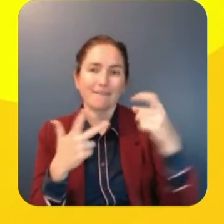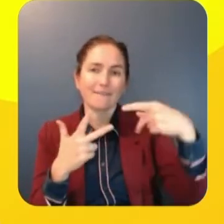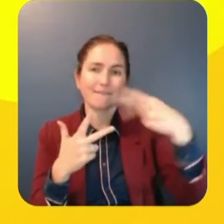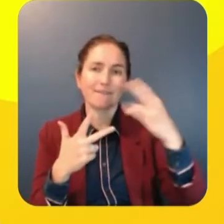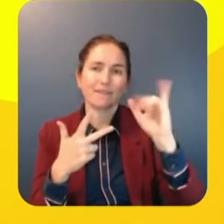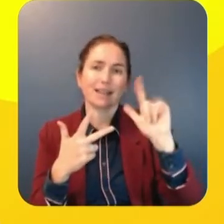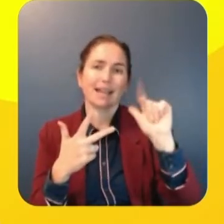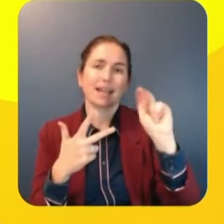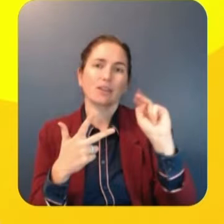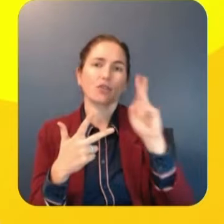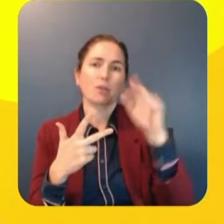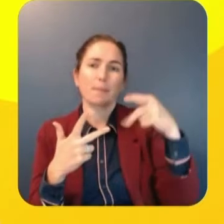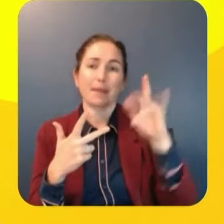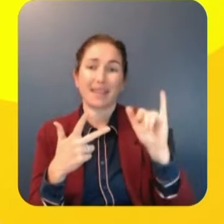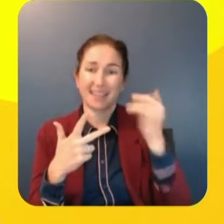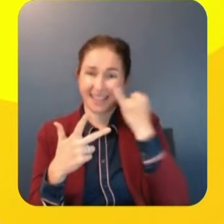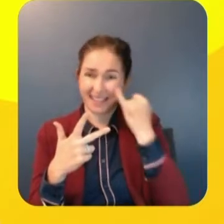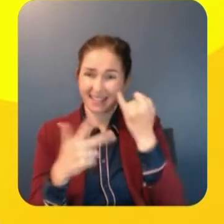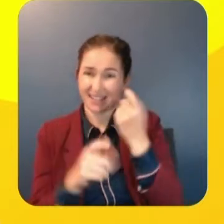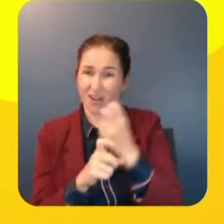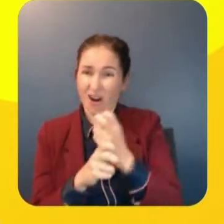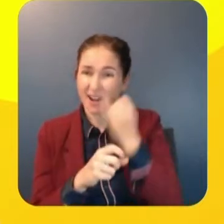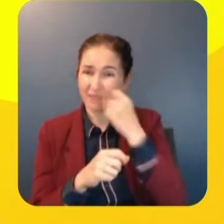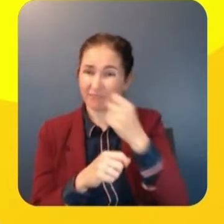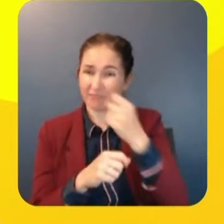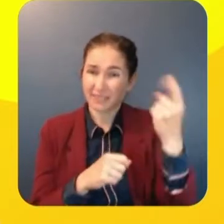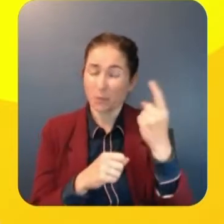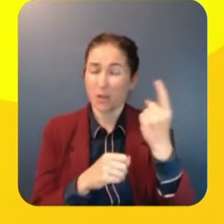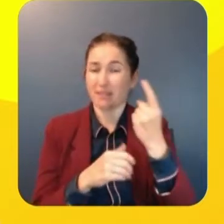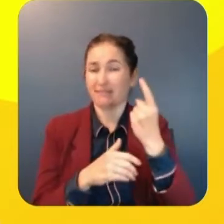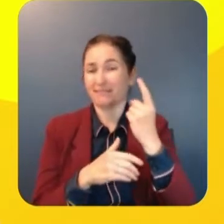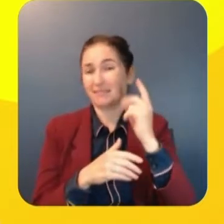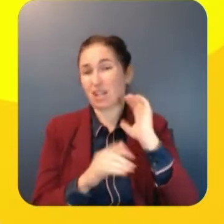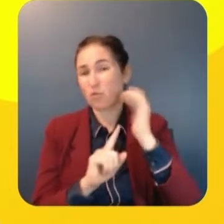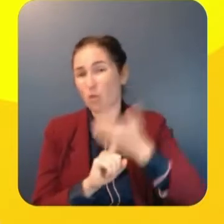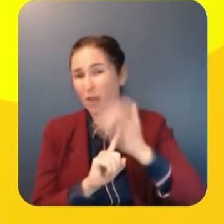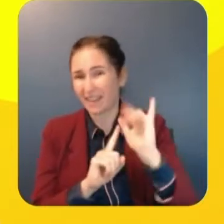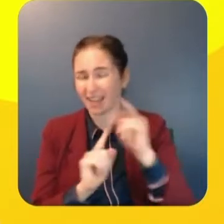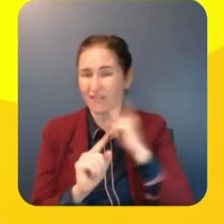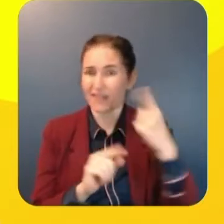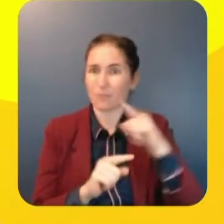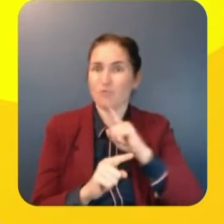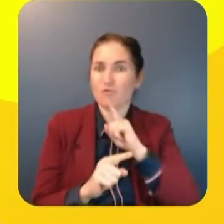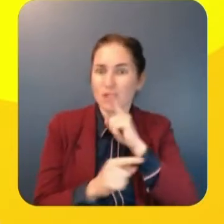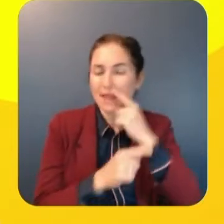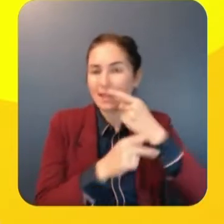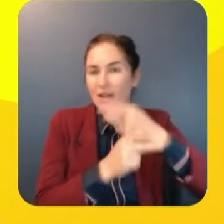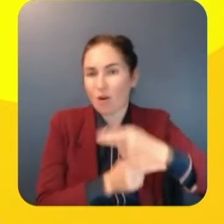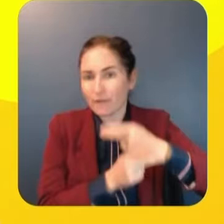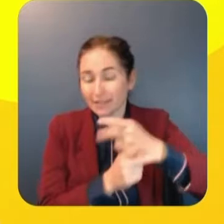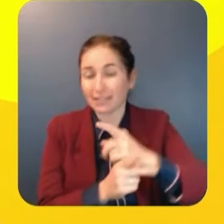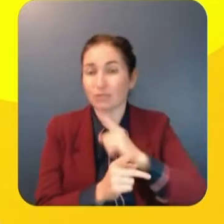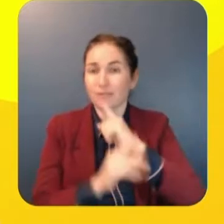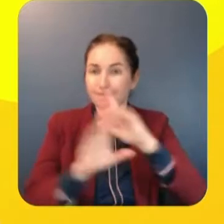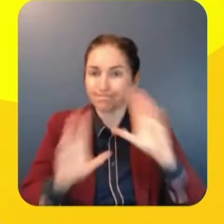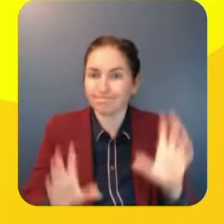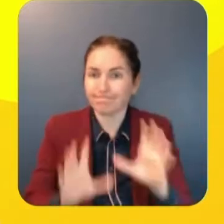a role like that to really have them oversee and really galvanize an entire management team around all of these things.